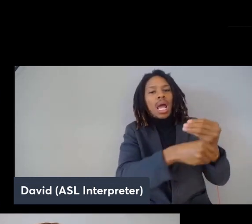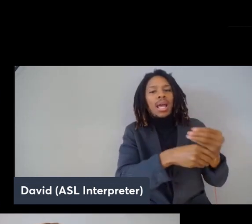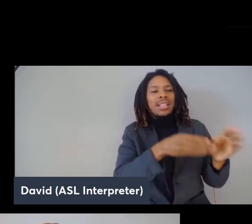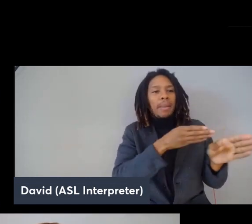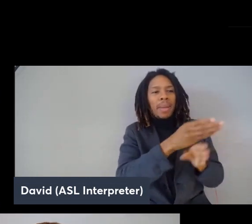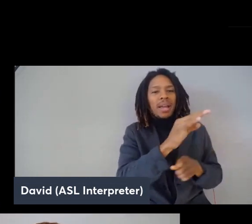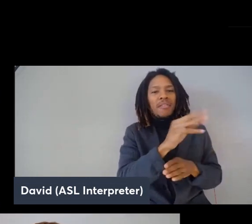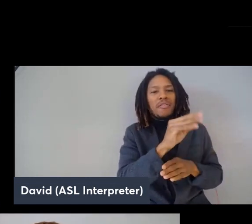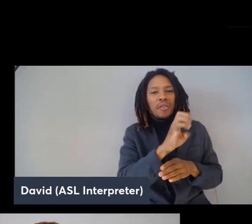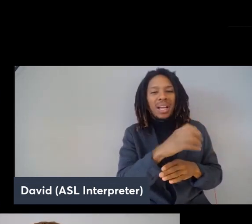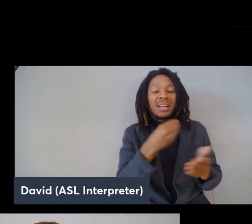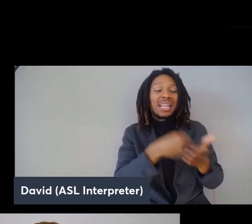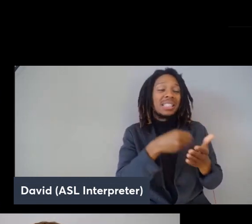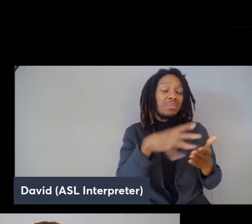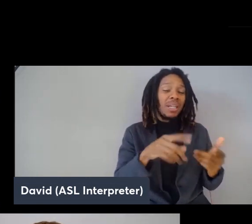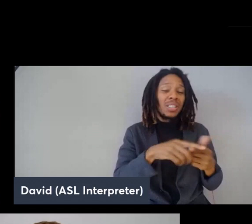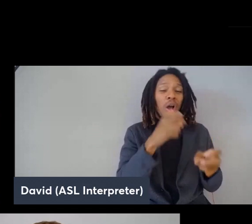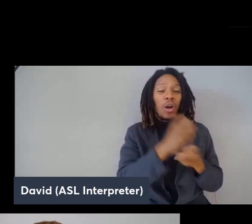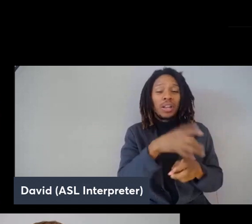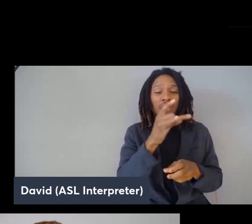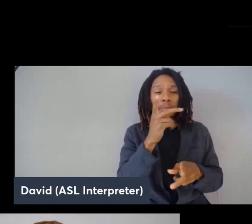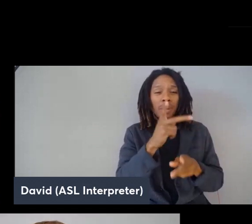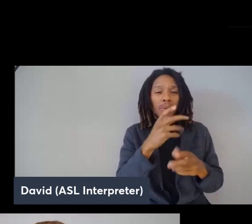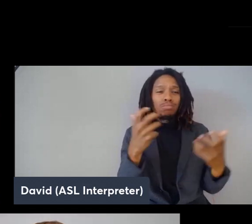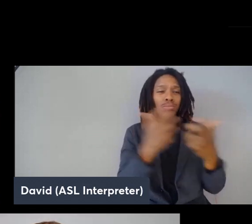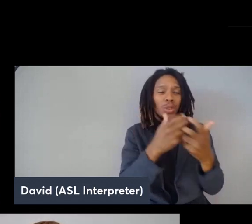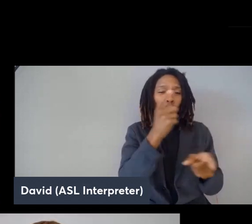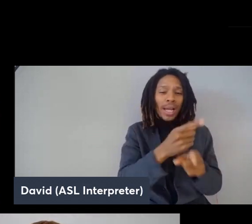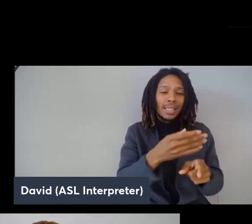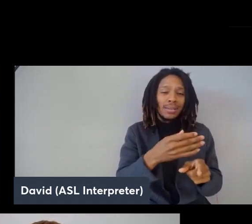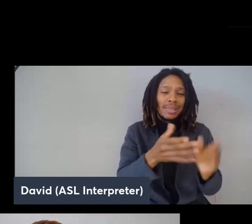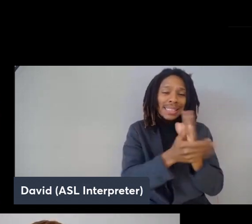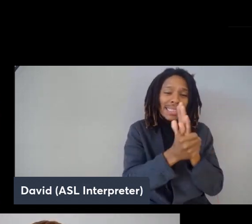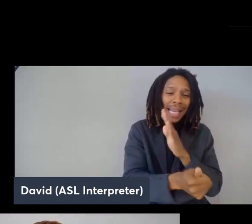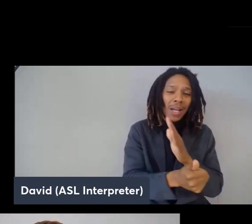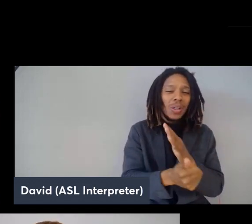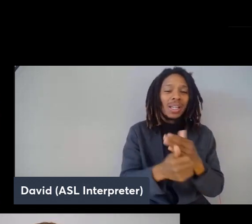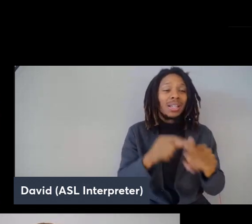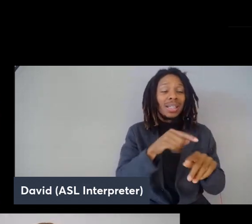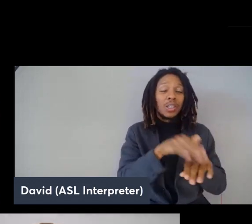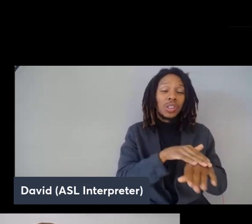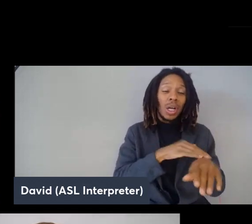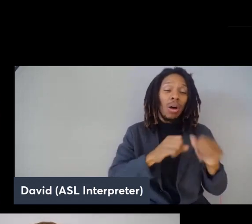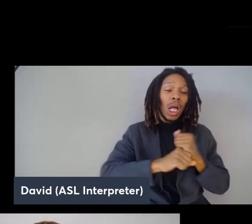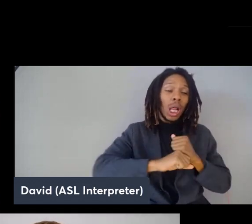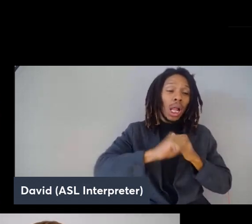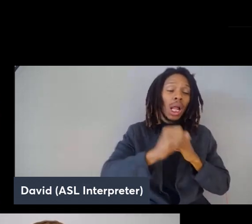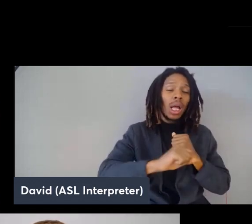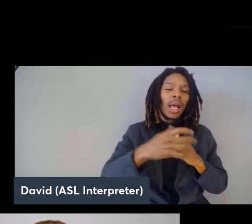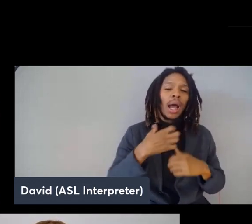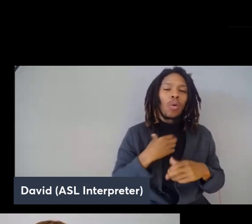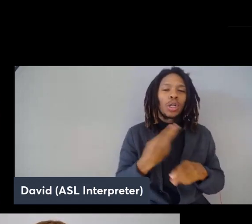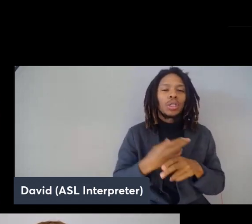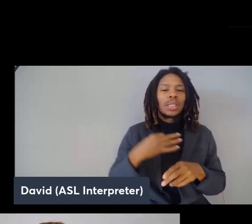It's hard to find people with the right skills to do that, it's slow, so I really wanna use the benefit of AWS.